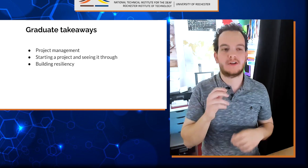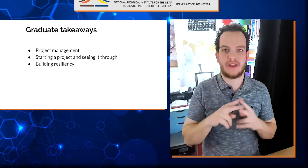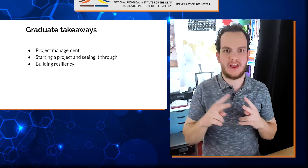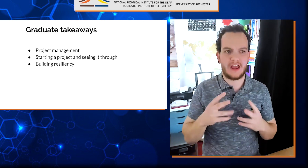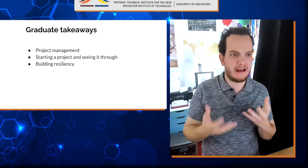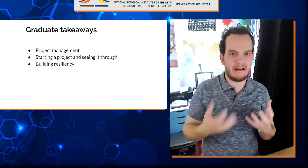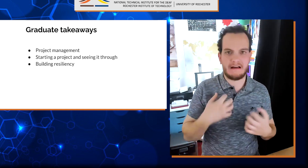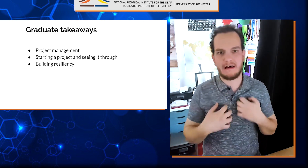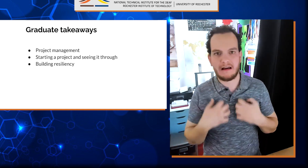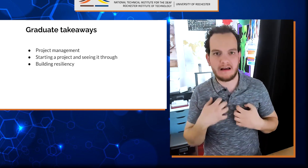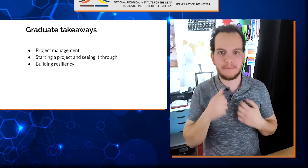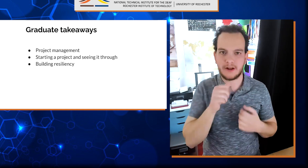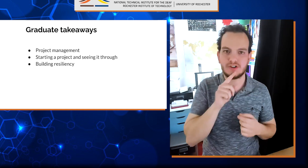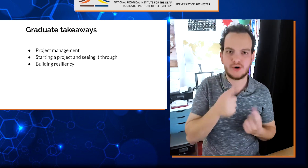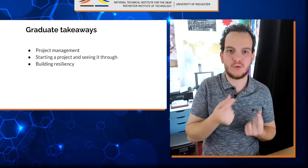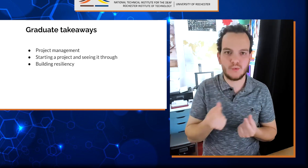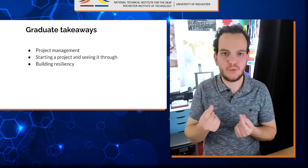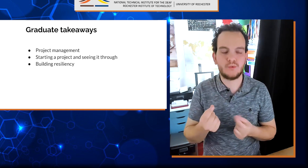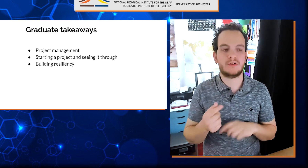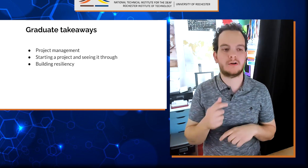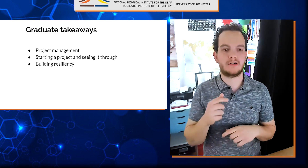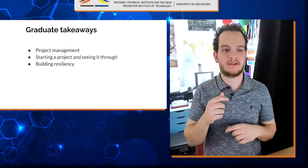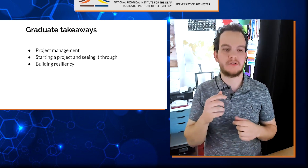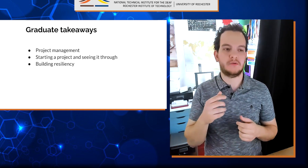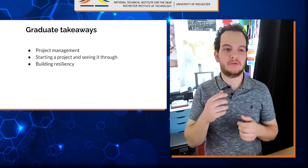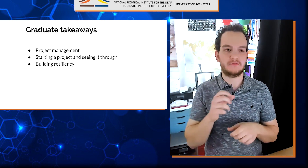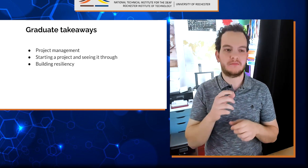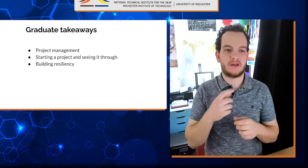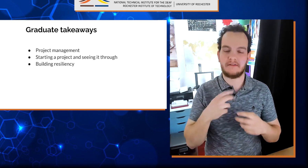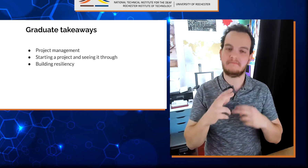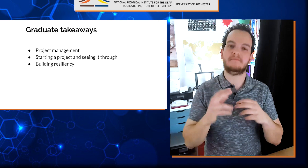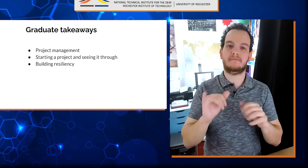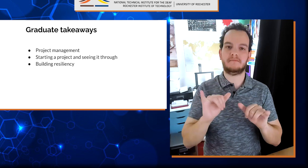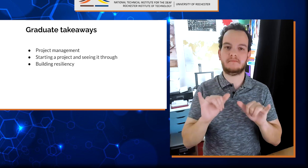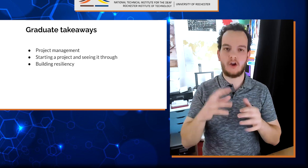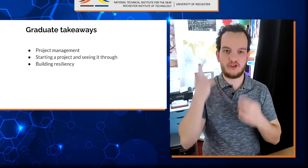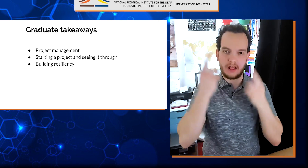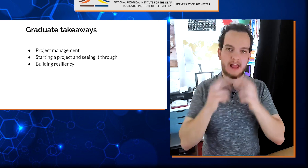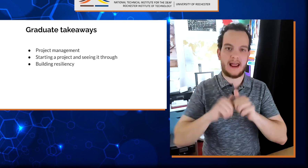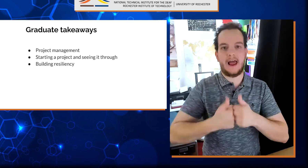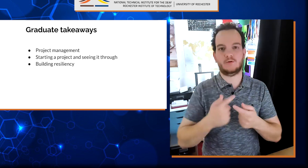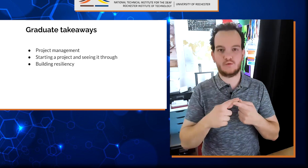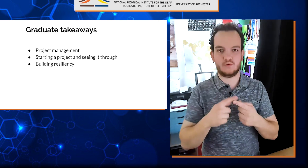to a different conference or even drop the paper altogether. And in those moments of indecision,